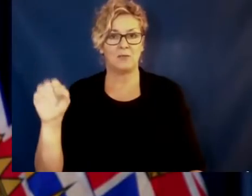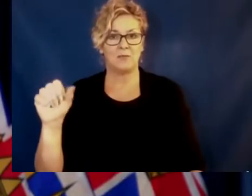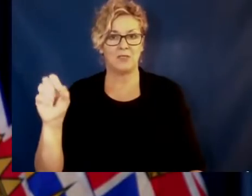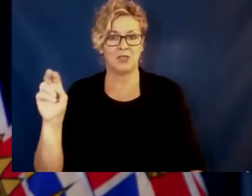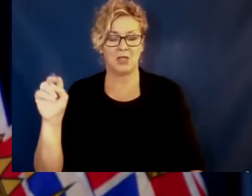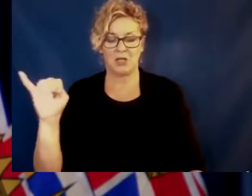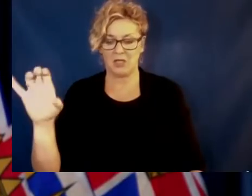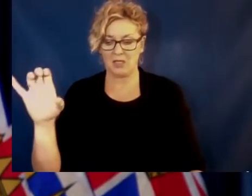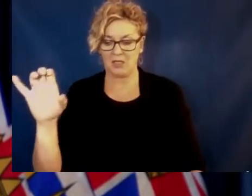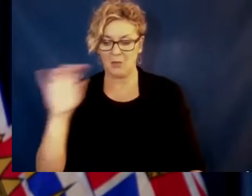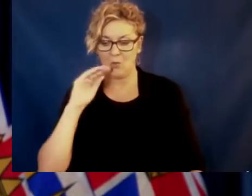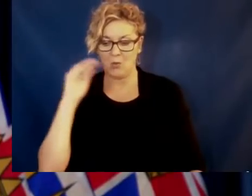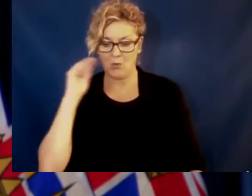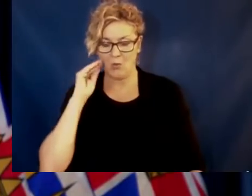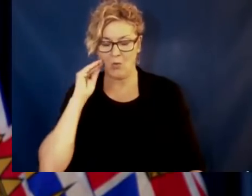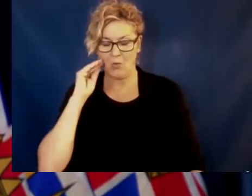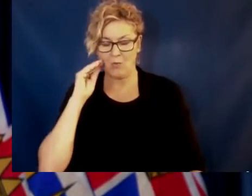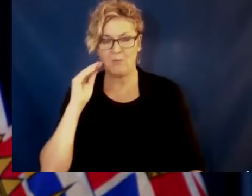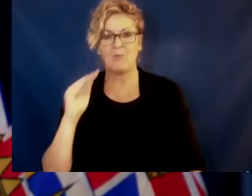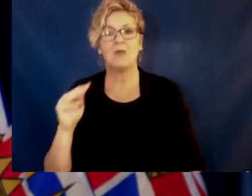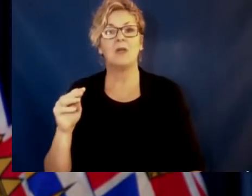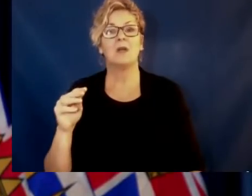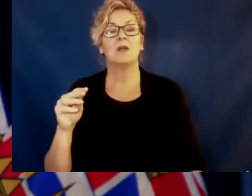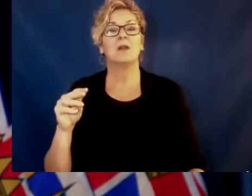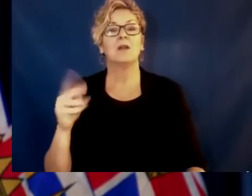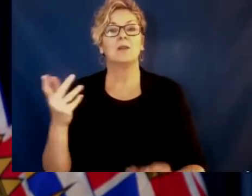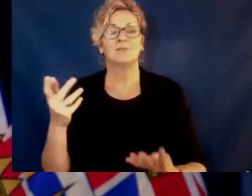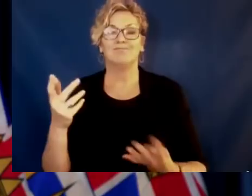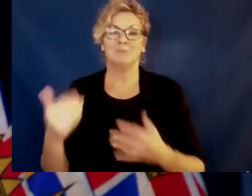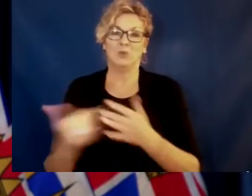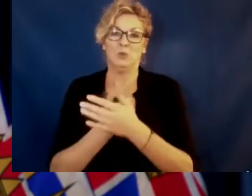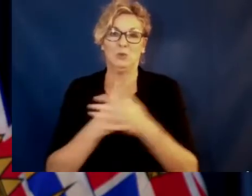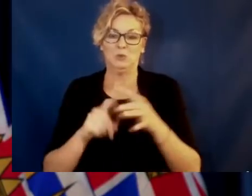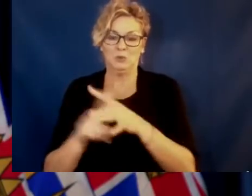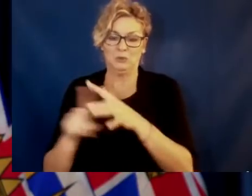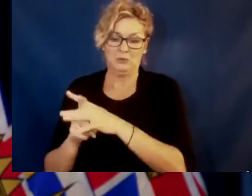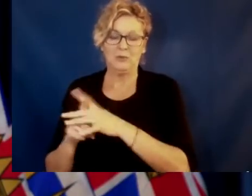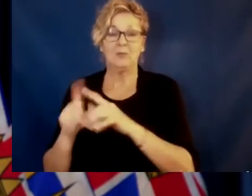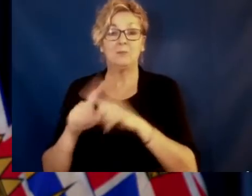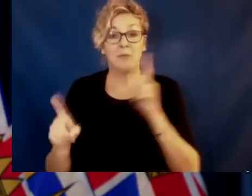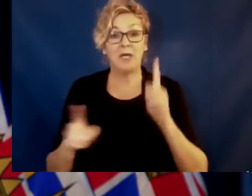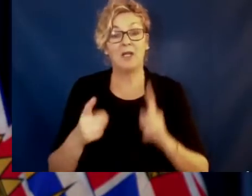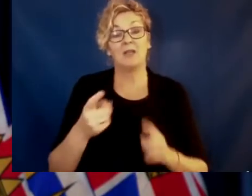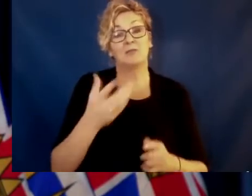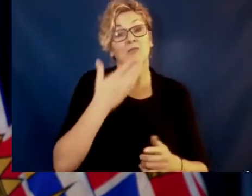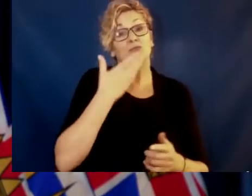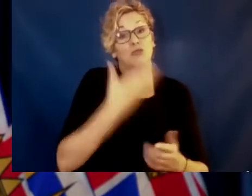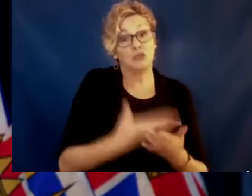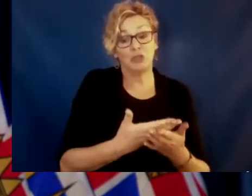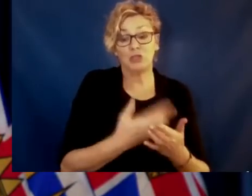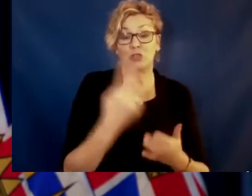in long term care and assisted living, involving 932 people in long-term